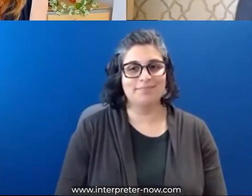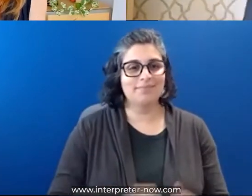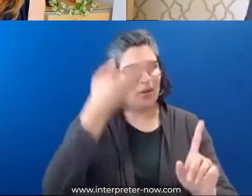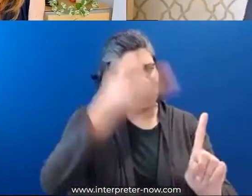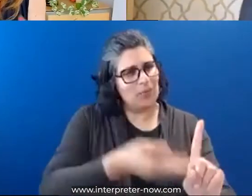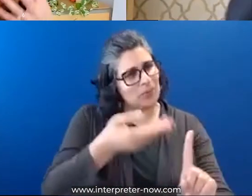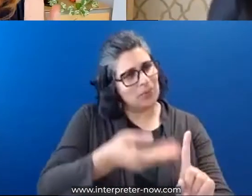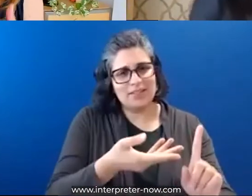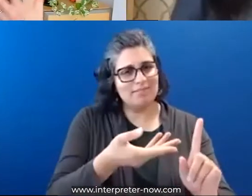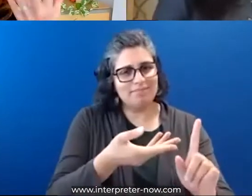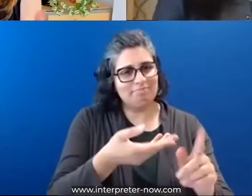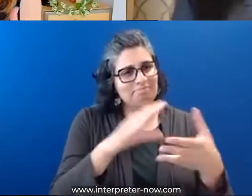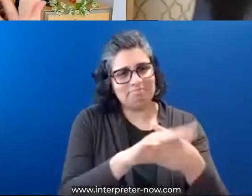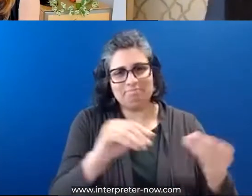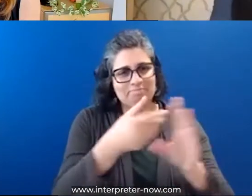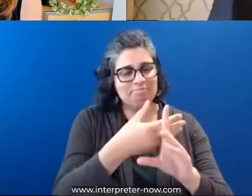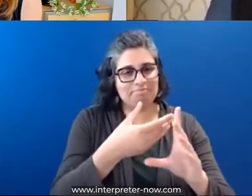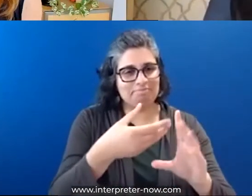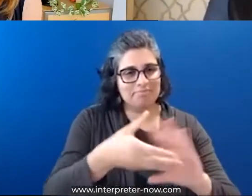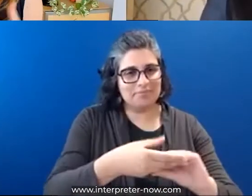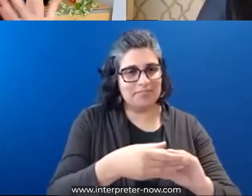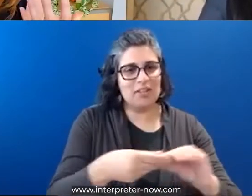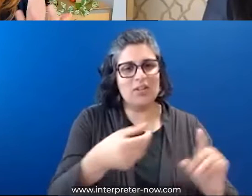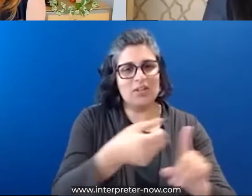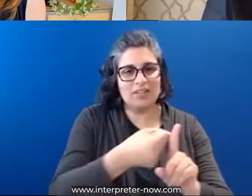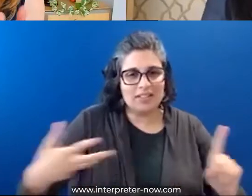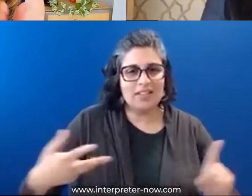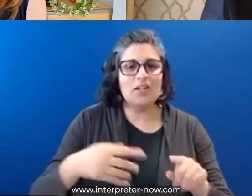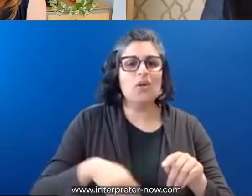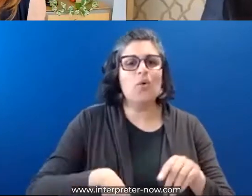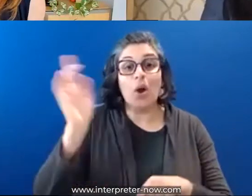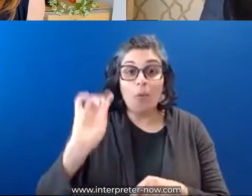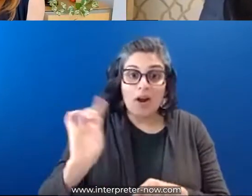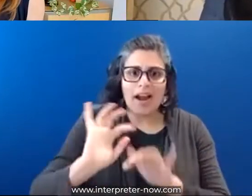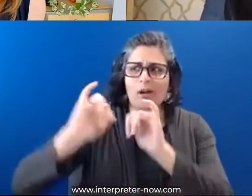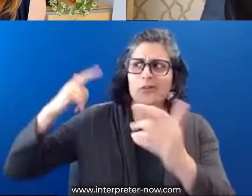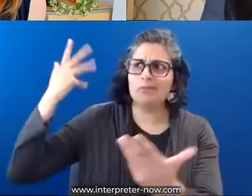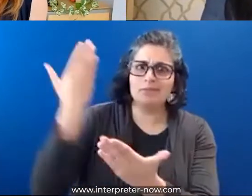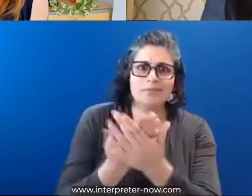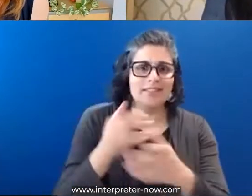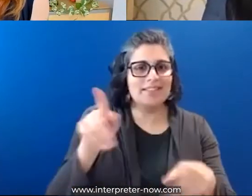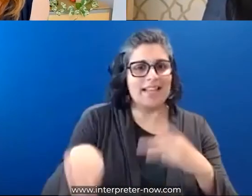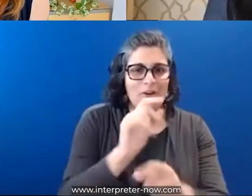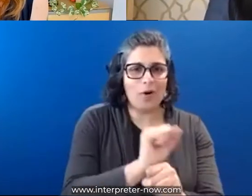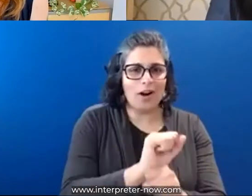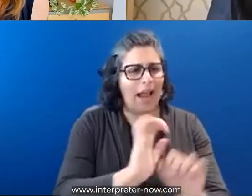about where you grew up, how you came to do the work that you do today? What drives you?